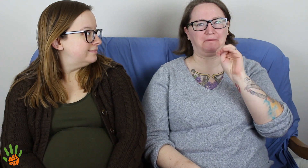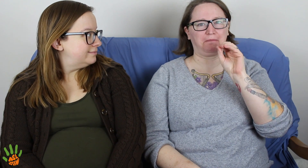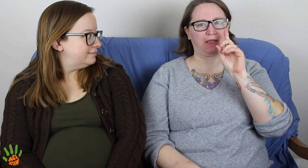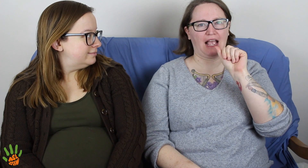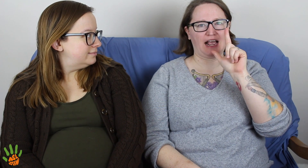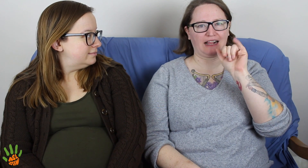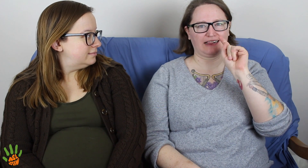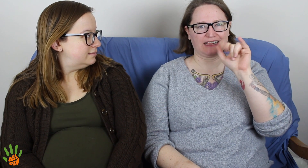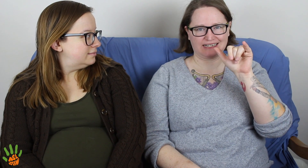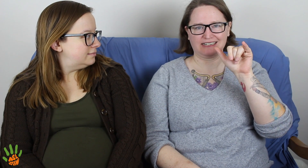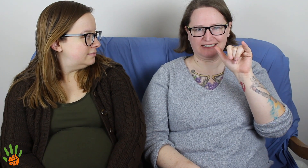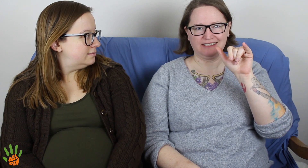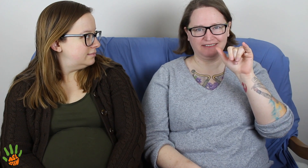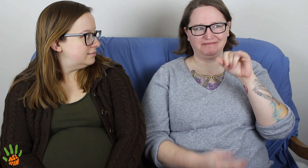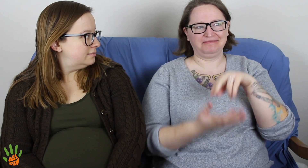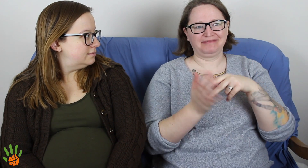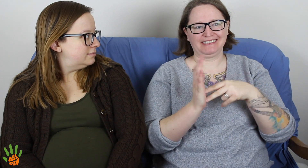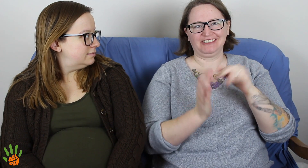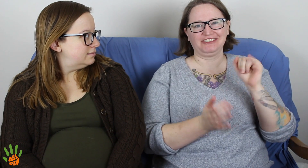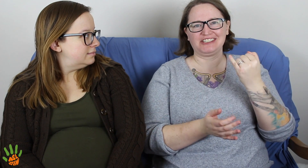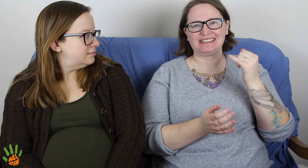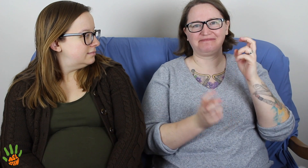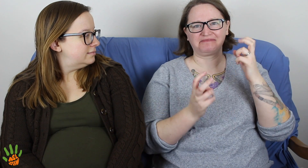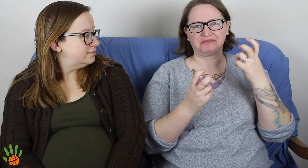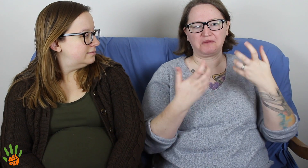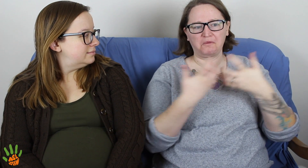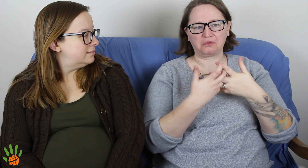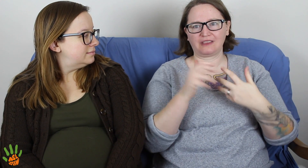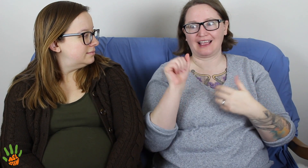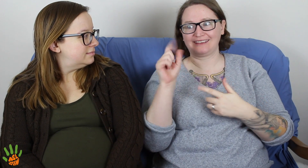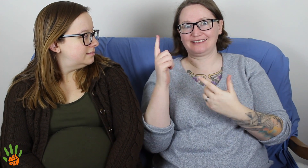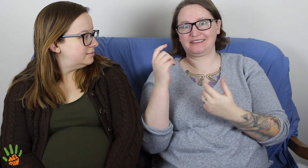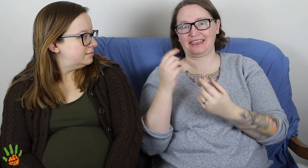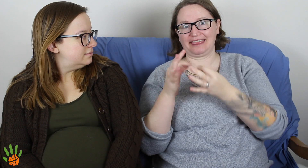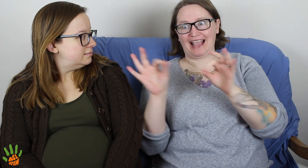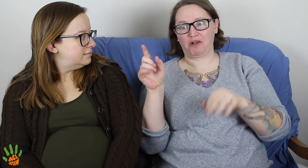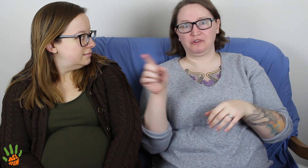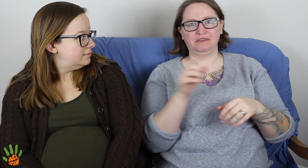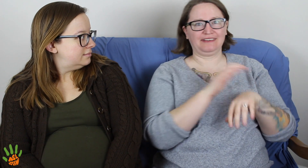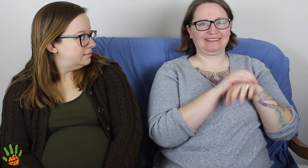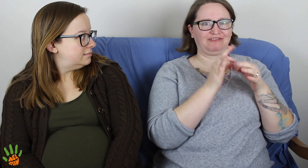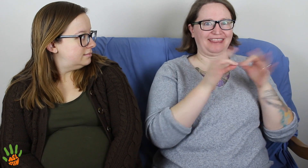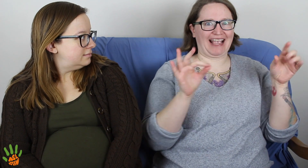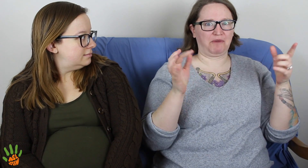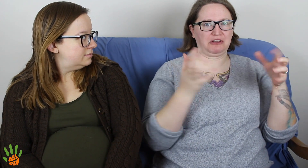It's really more of a modality. So it means it's taking the language of ASL